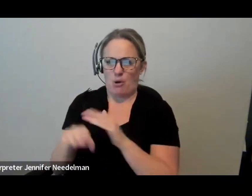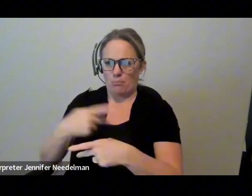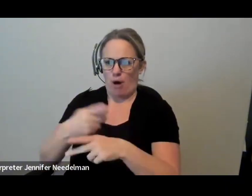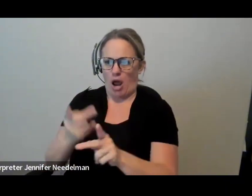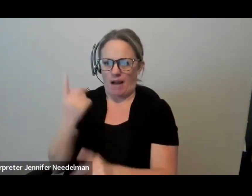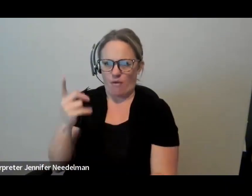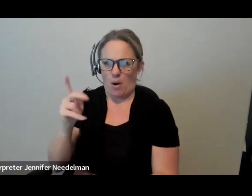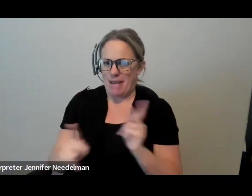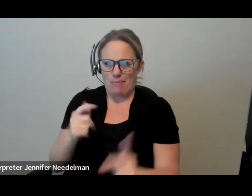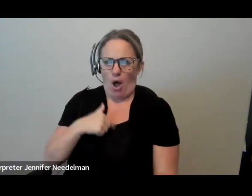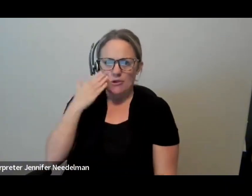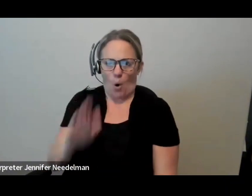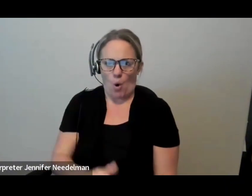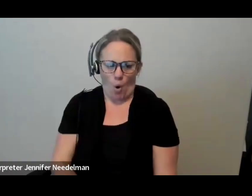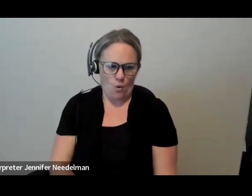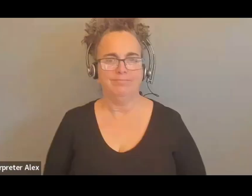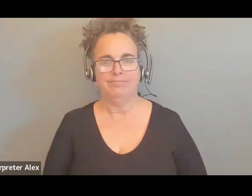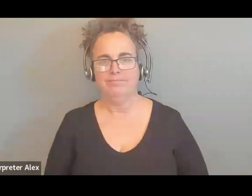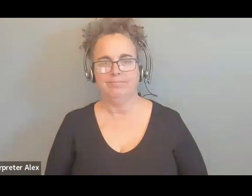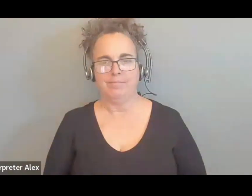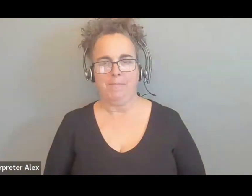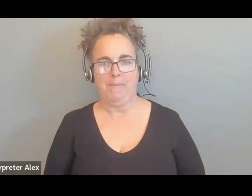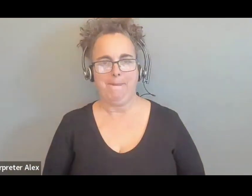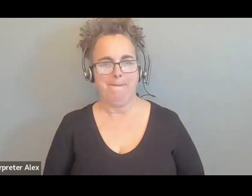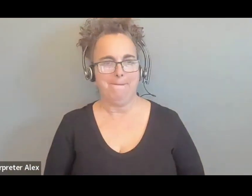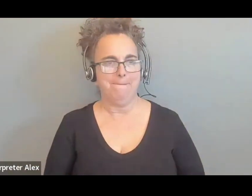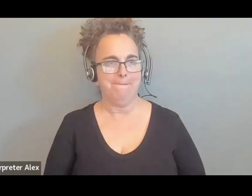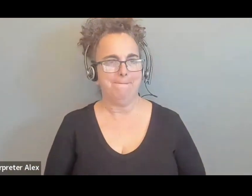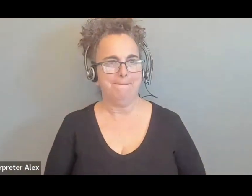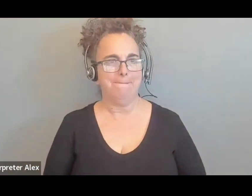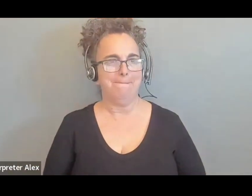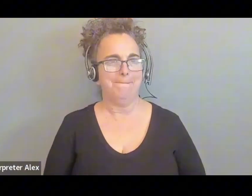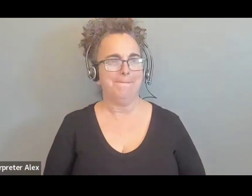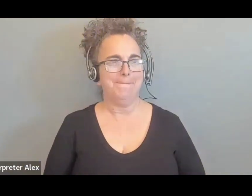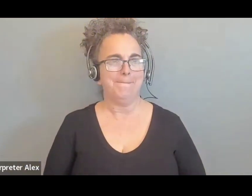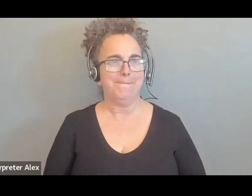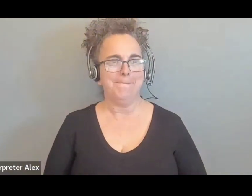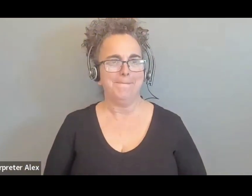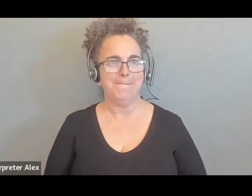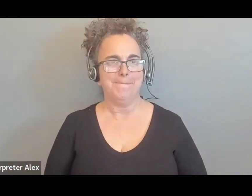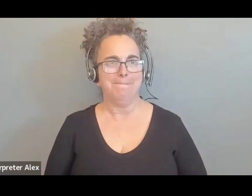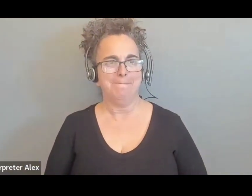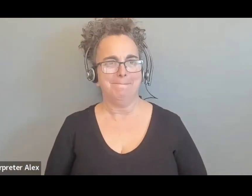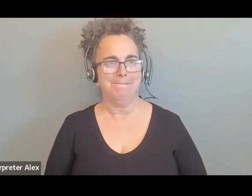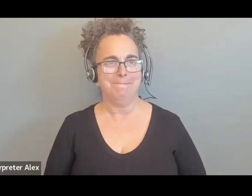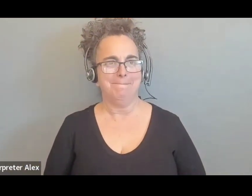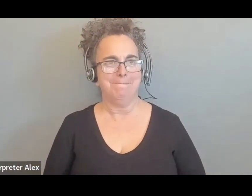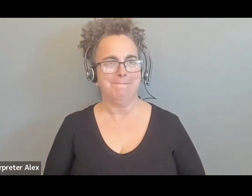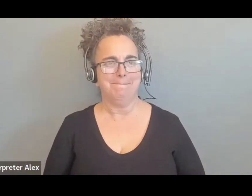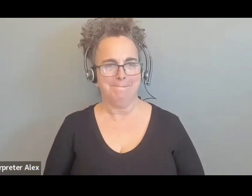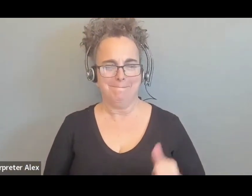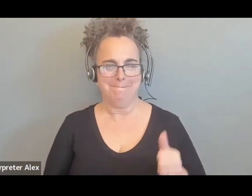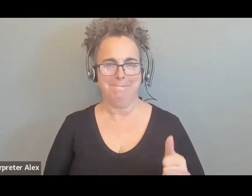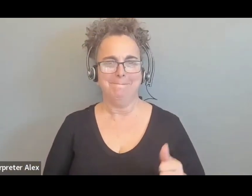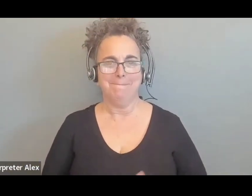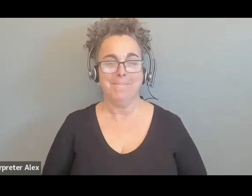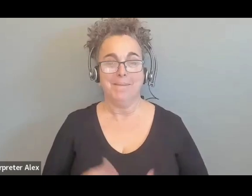Yeah. Can I jump in on that for a second? Oh, please do. This is Alex at 2Gether, one